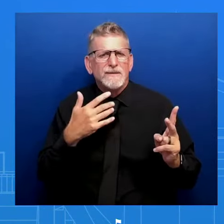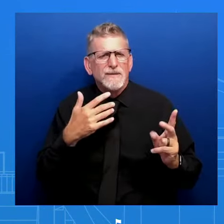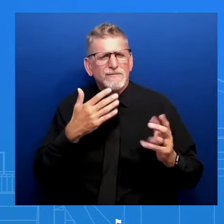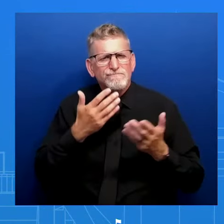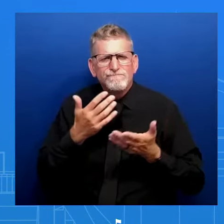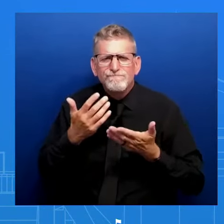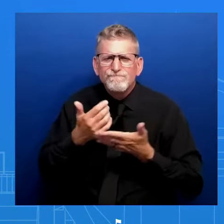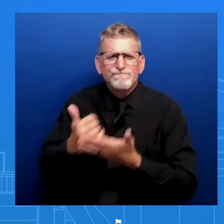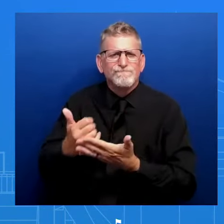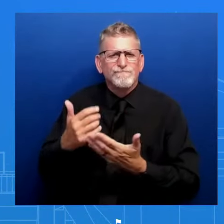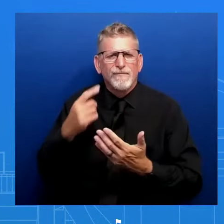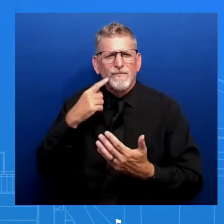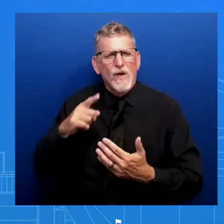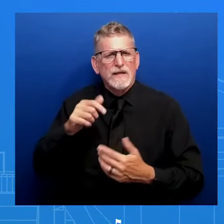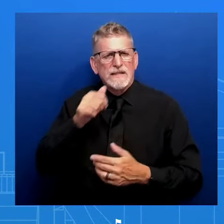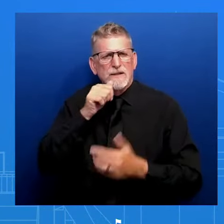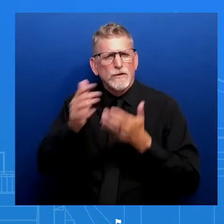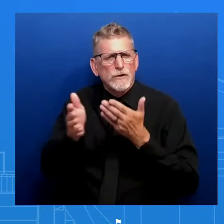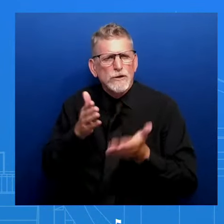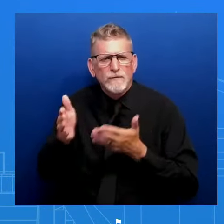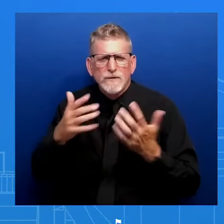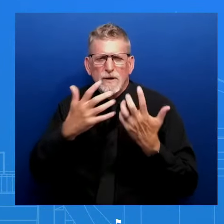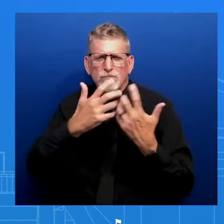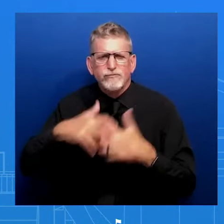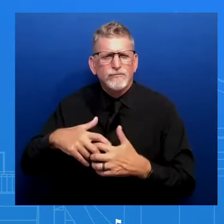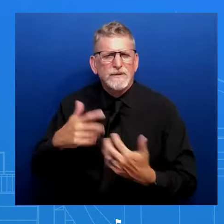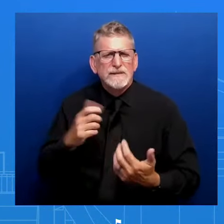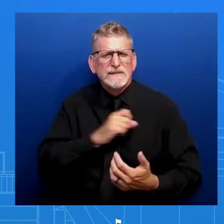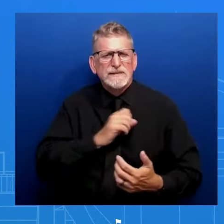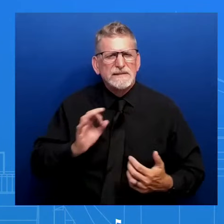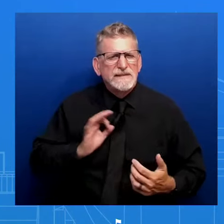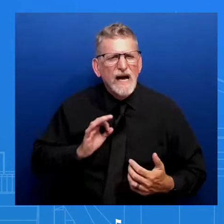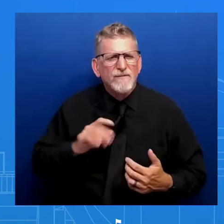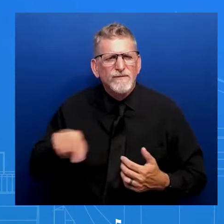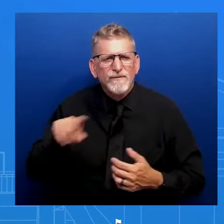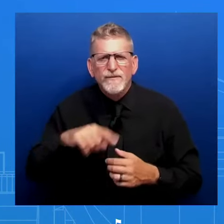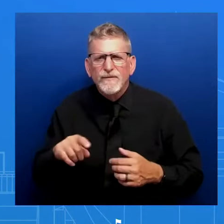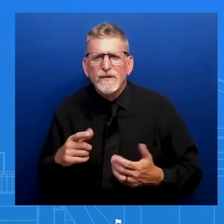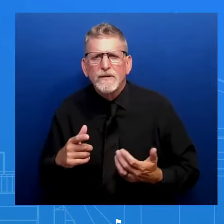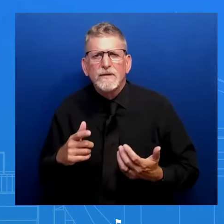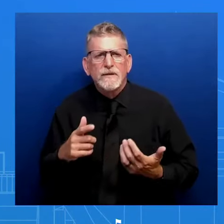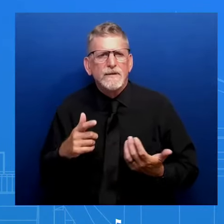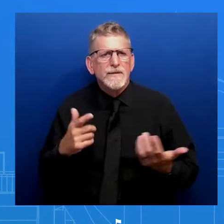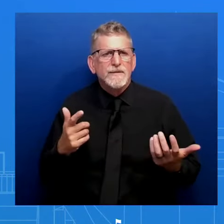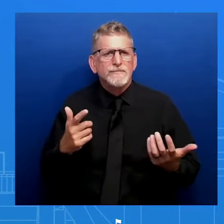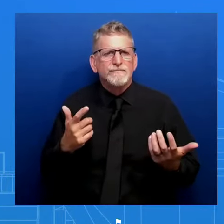was any statement of contrition or an apology or -- you know, that they're mortified or regret